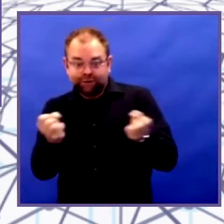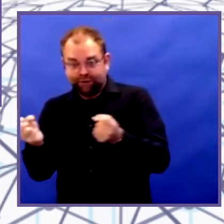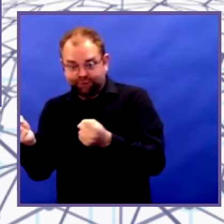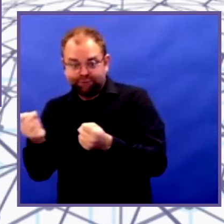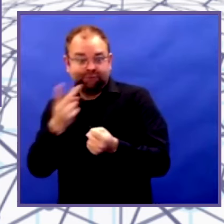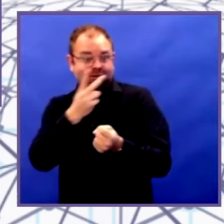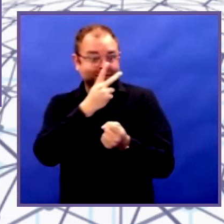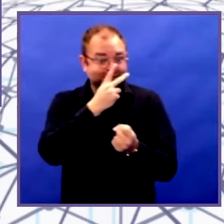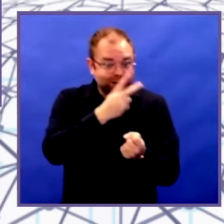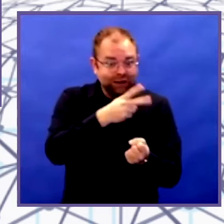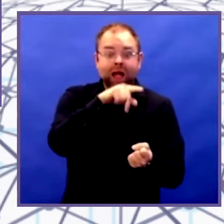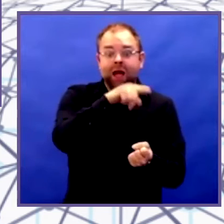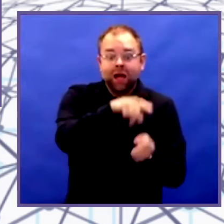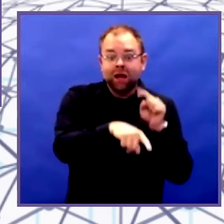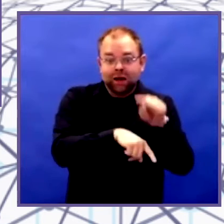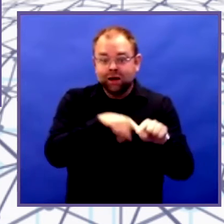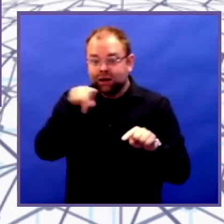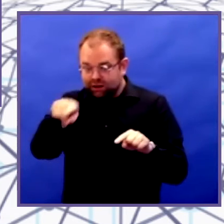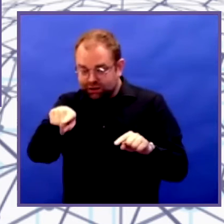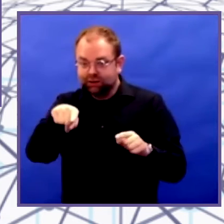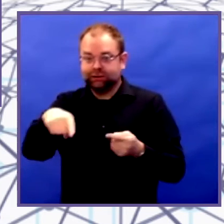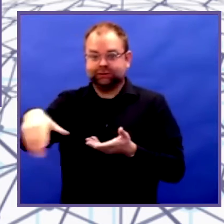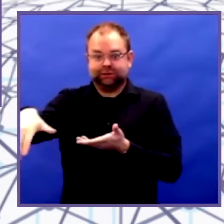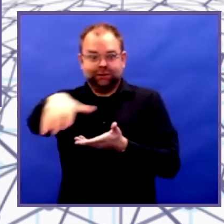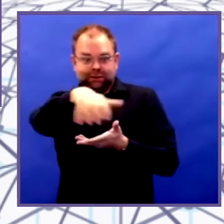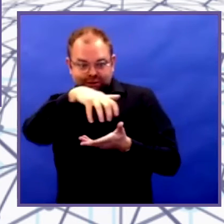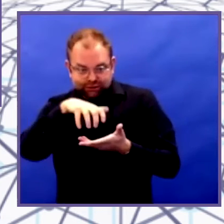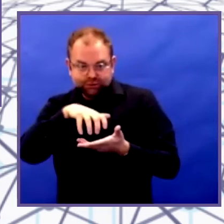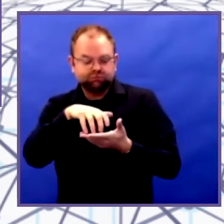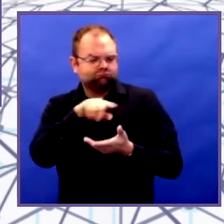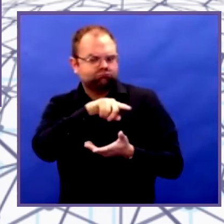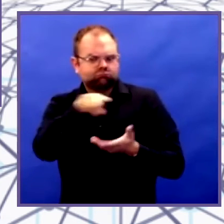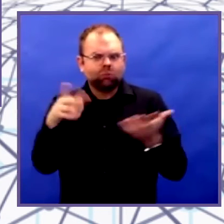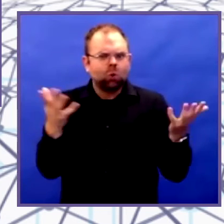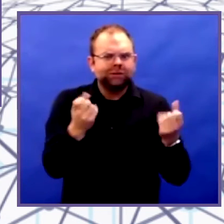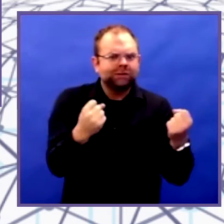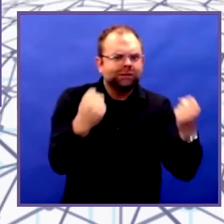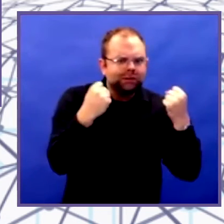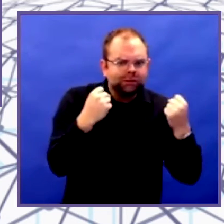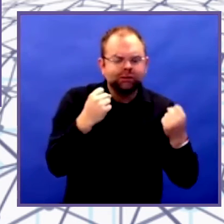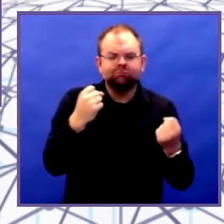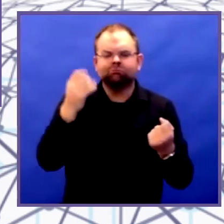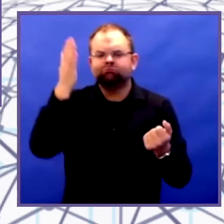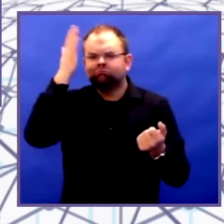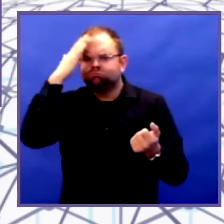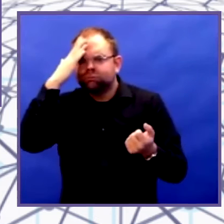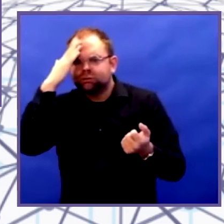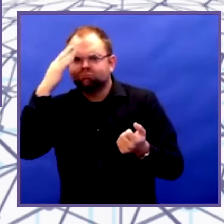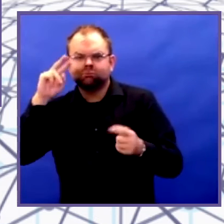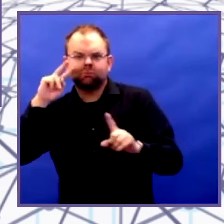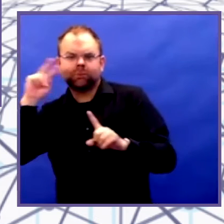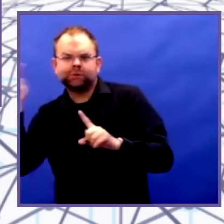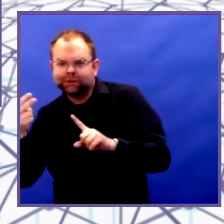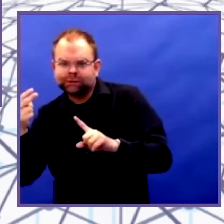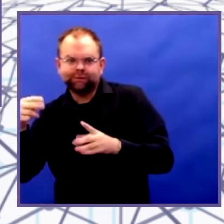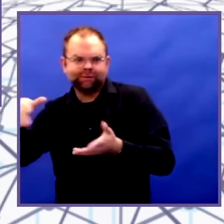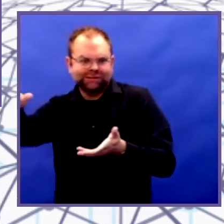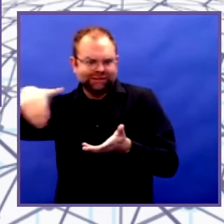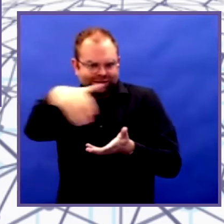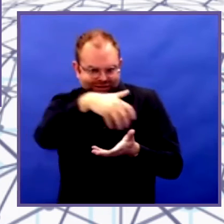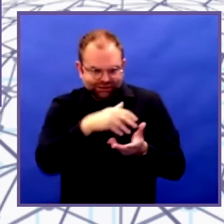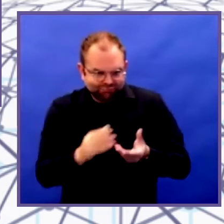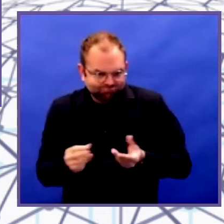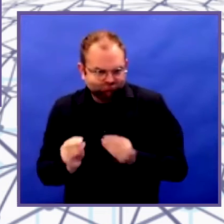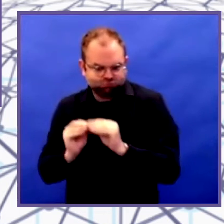not competition, to support and respond to this emerging priority in this increasingly,